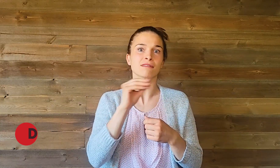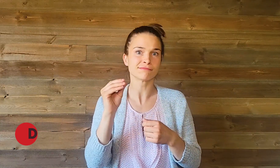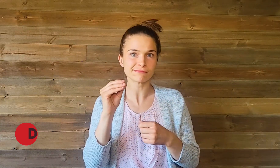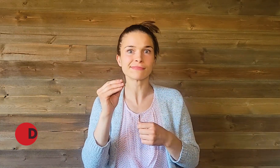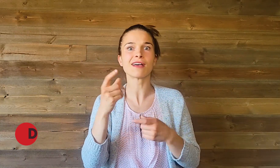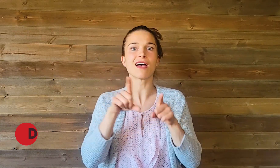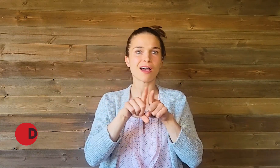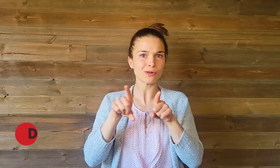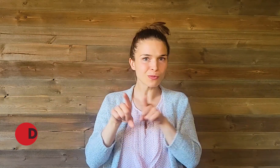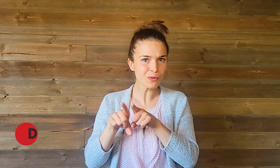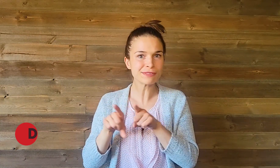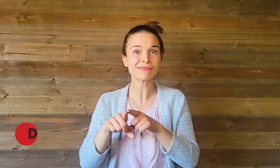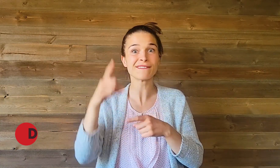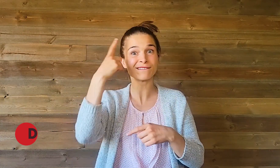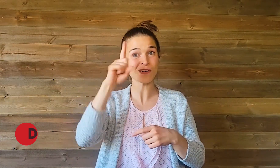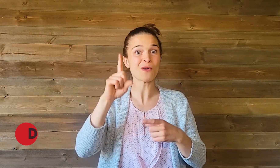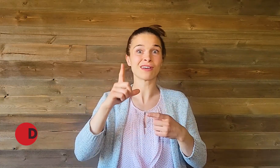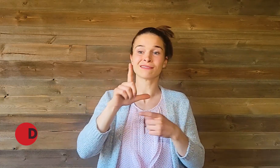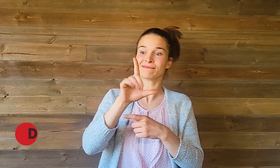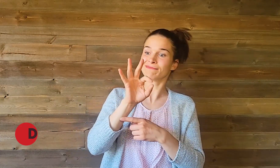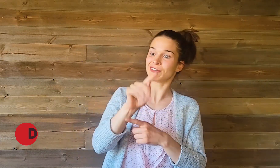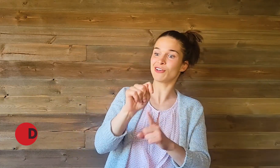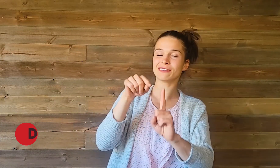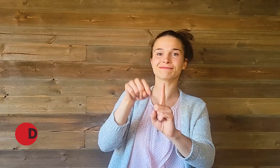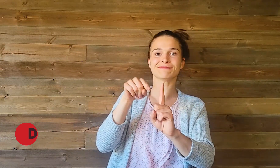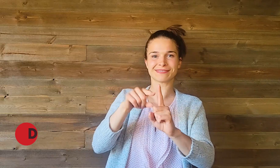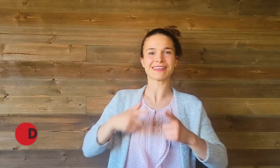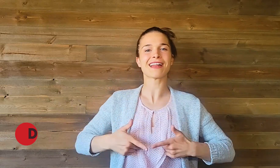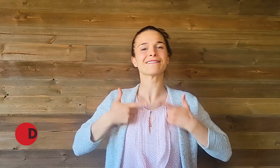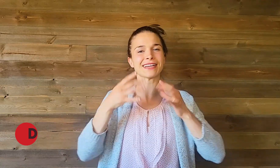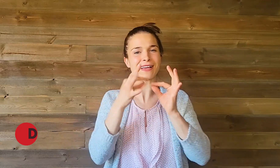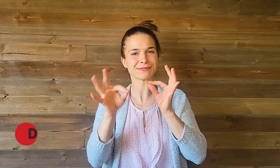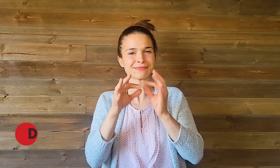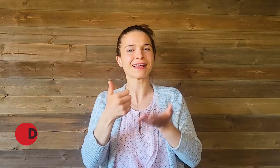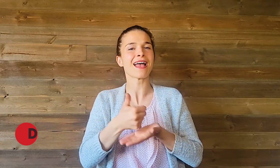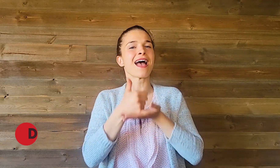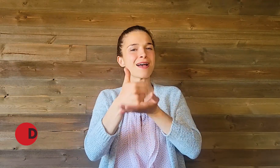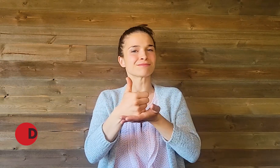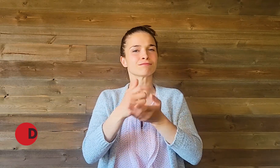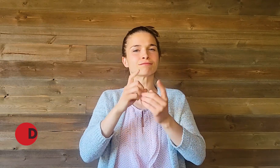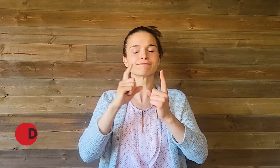Live Captions in FaceTime attribute auto-transcribed dialogue